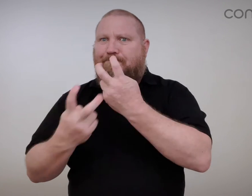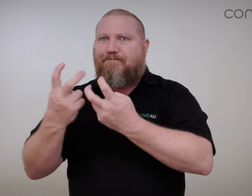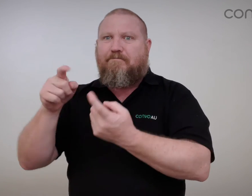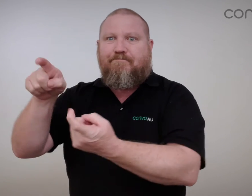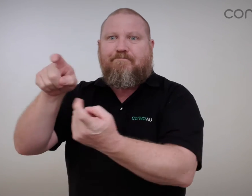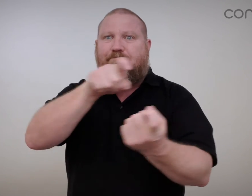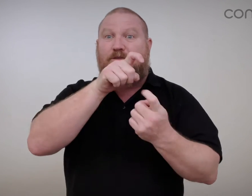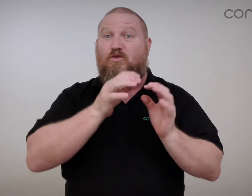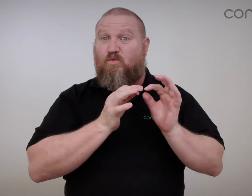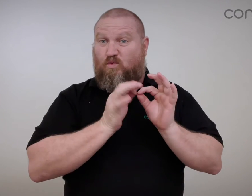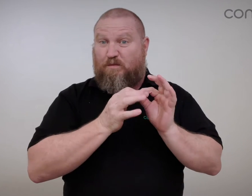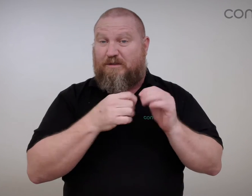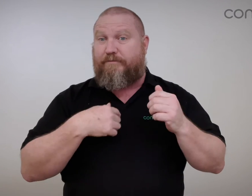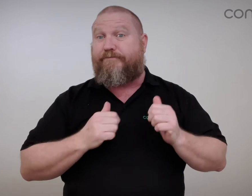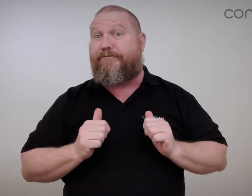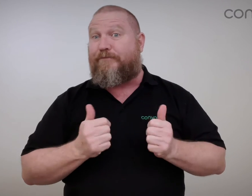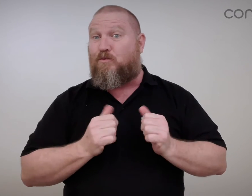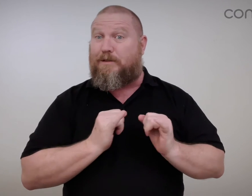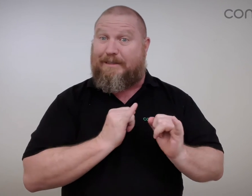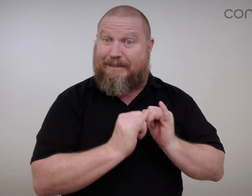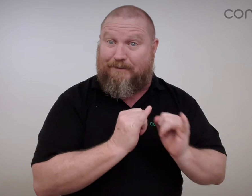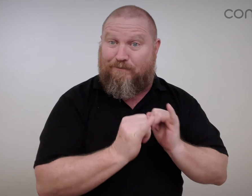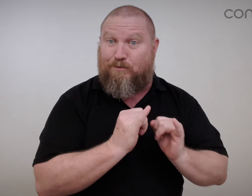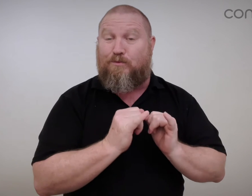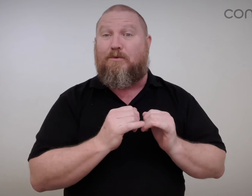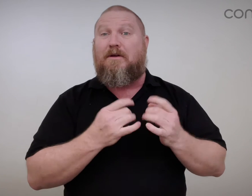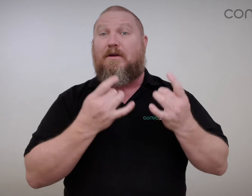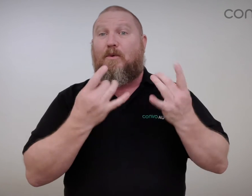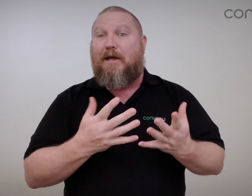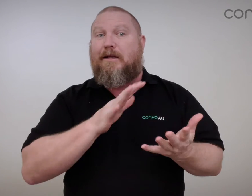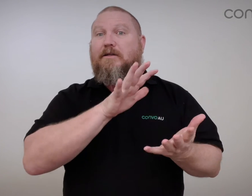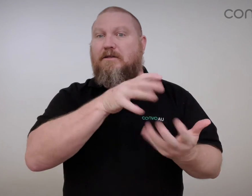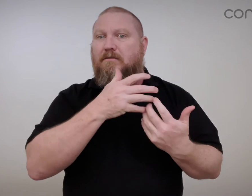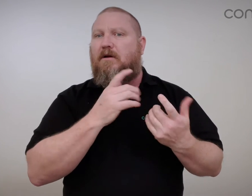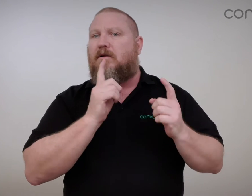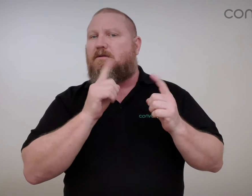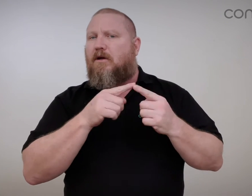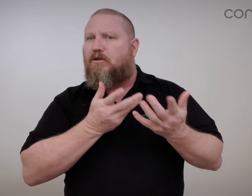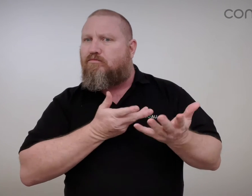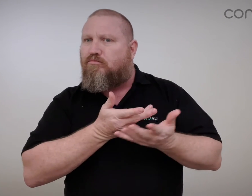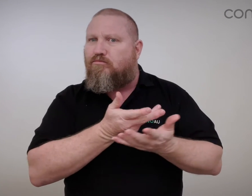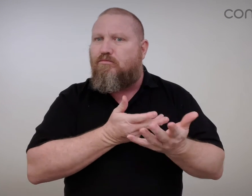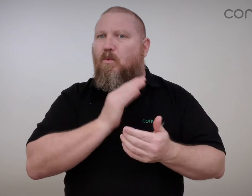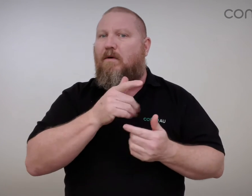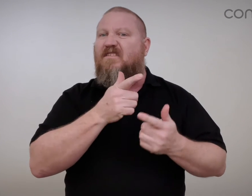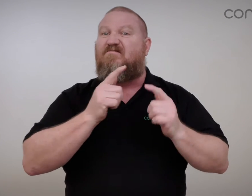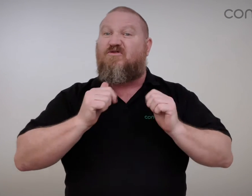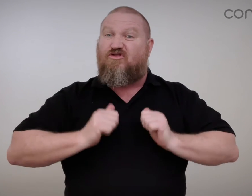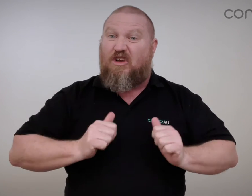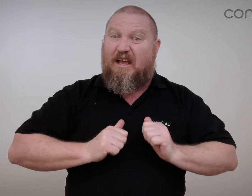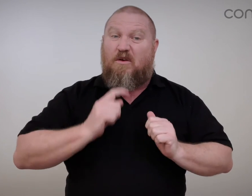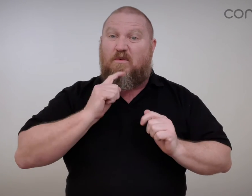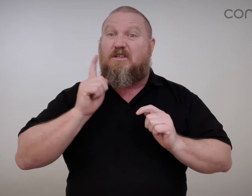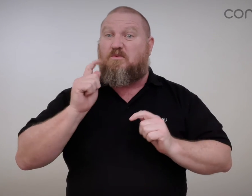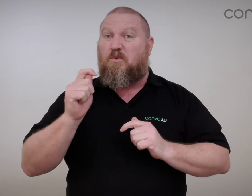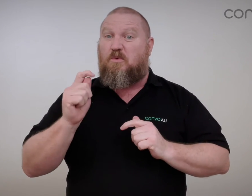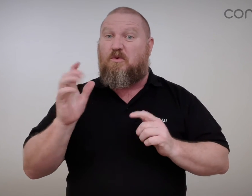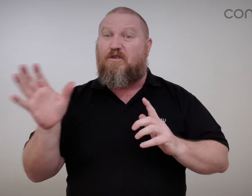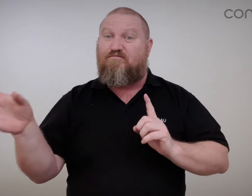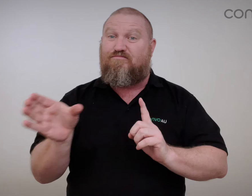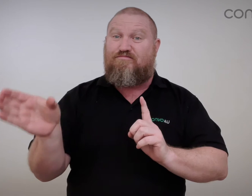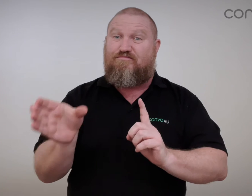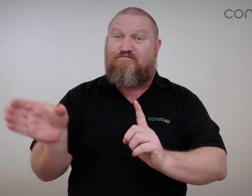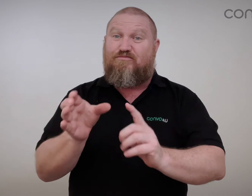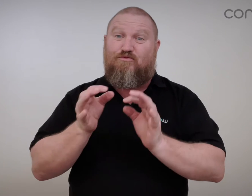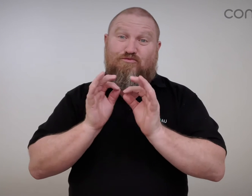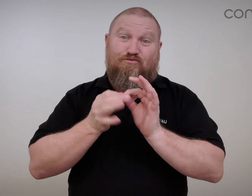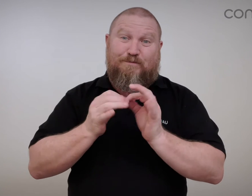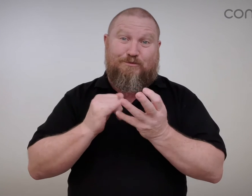We have been conducting interviews and will undergo training and scheduling.